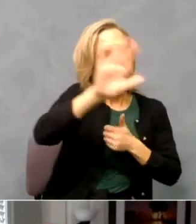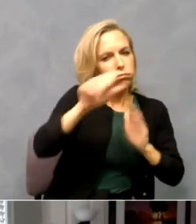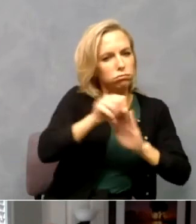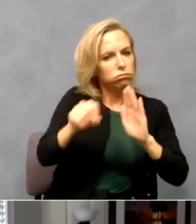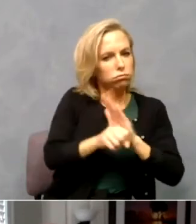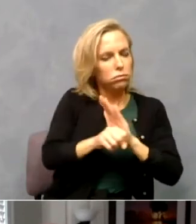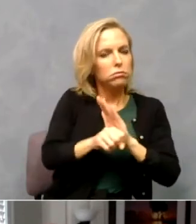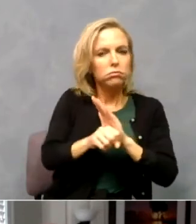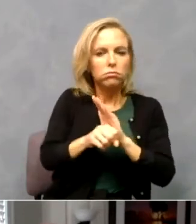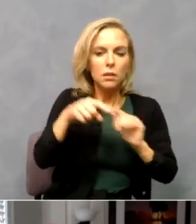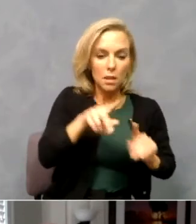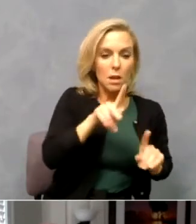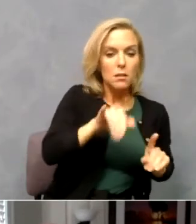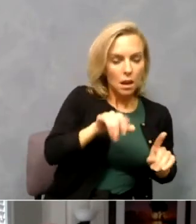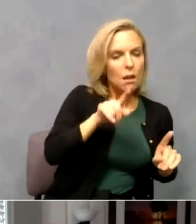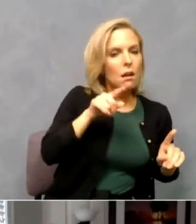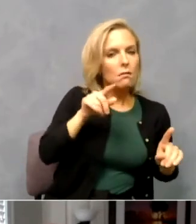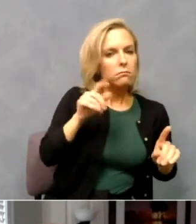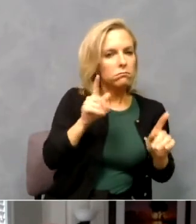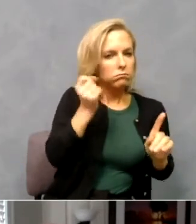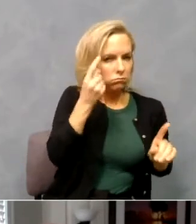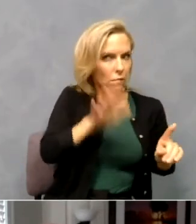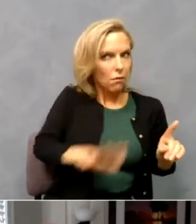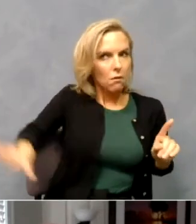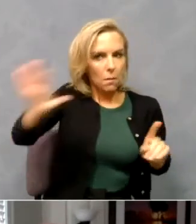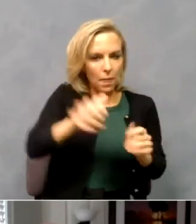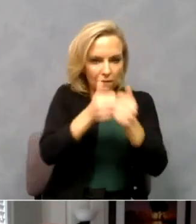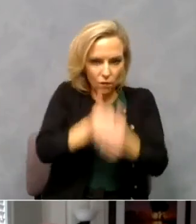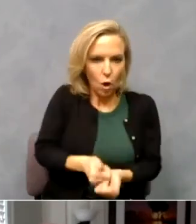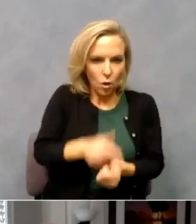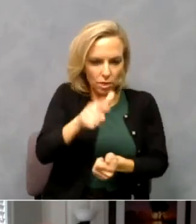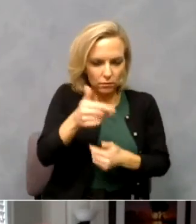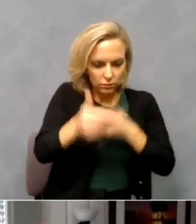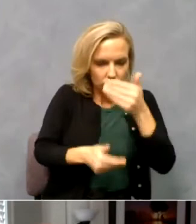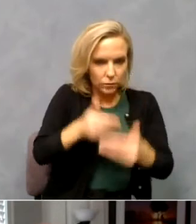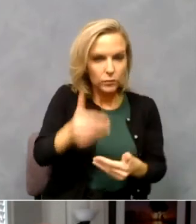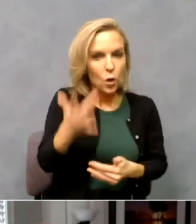following this very closely. And this is why we fully activated the CVS and